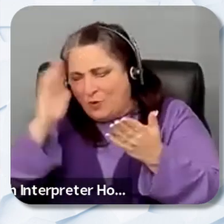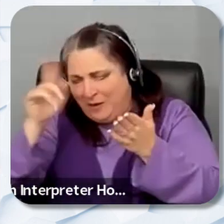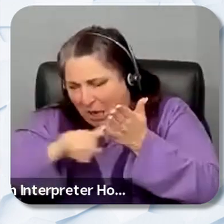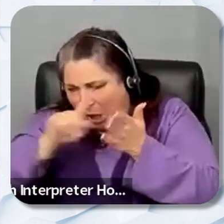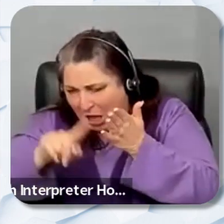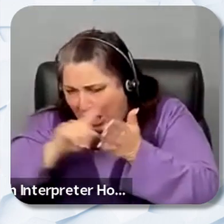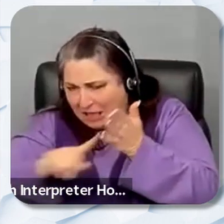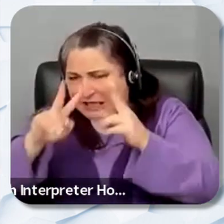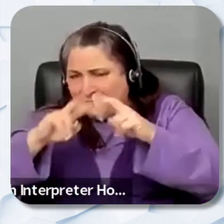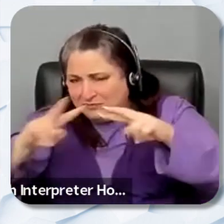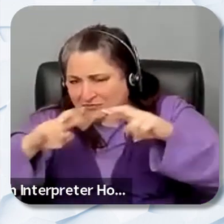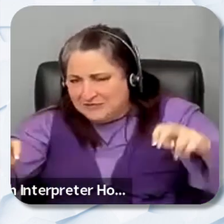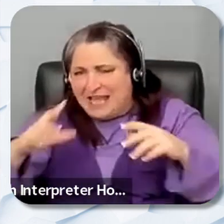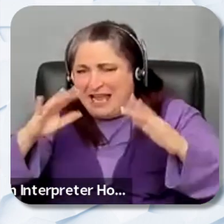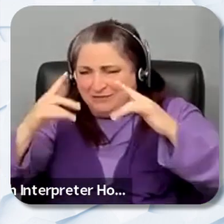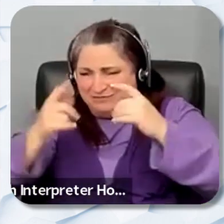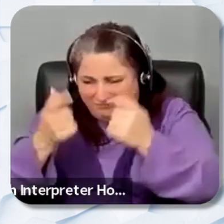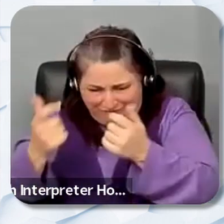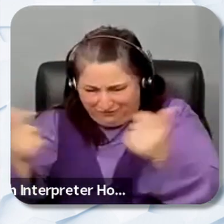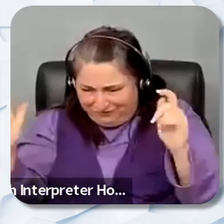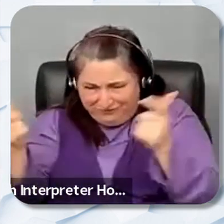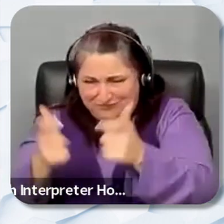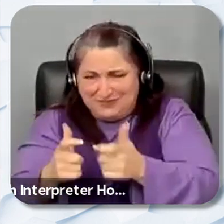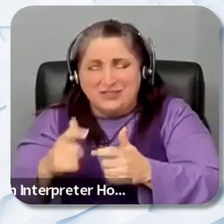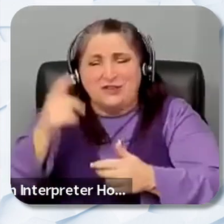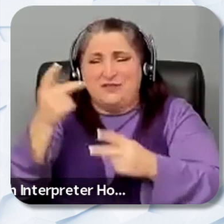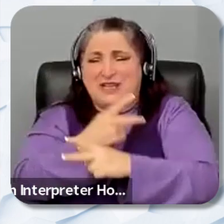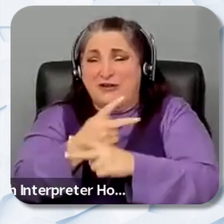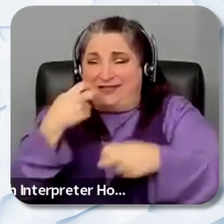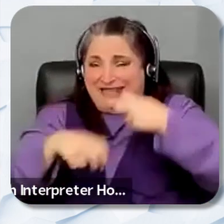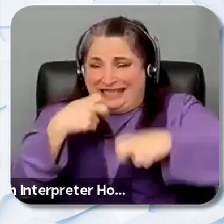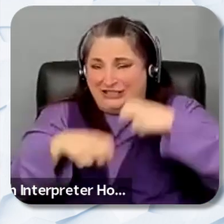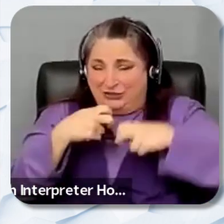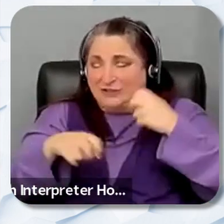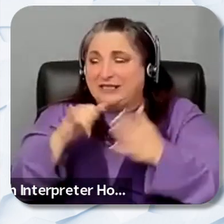drilling down to figure out what the issues are that you will be addressing during the